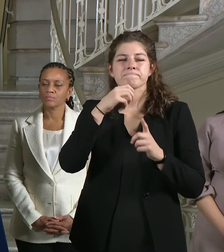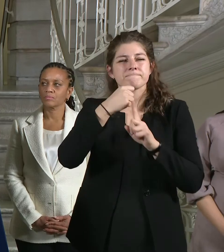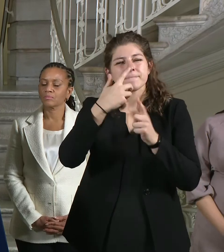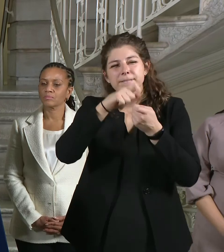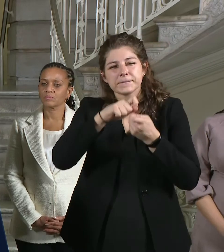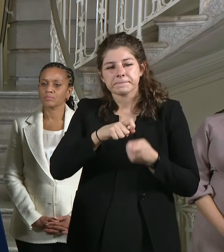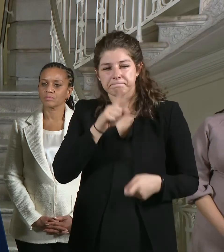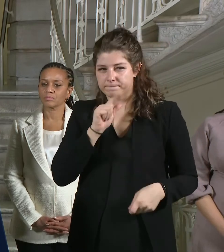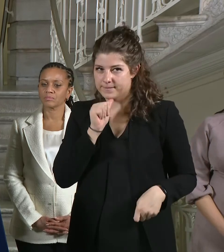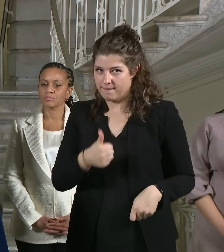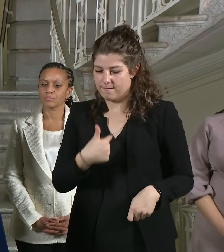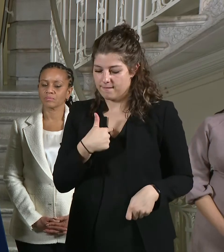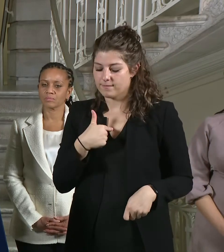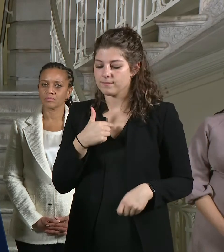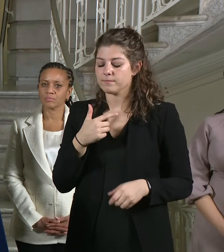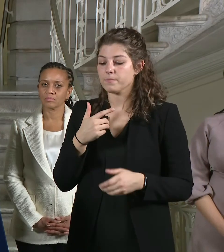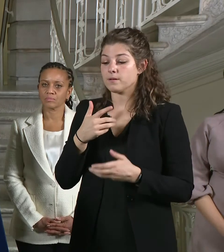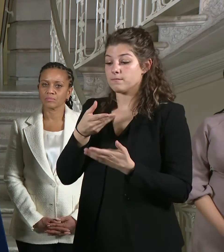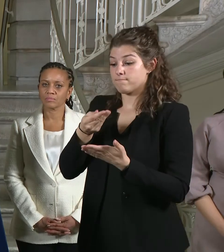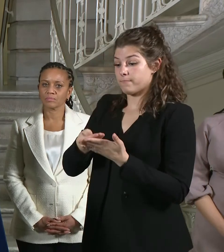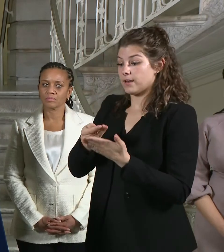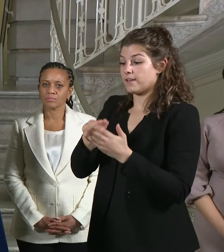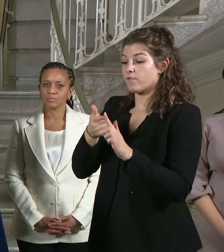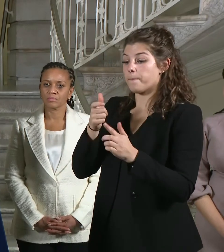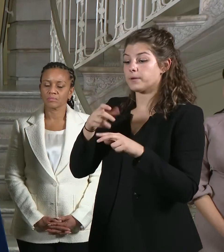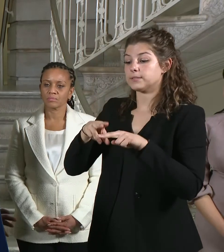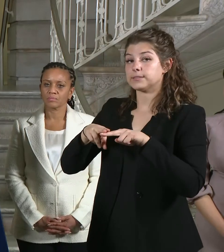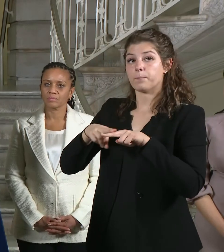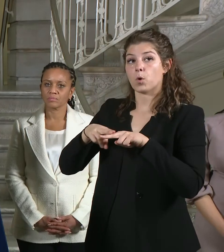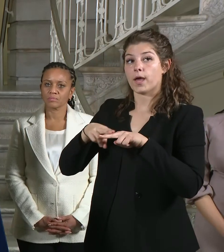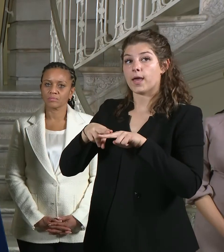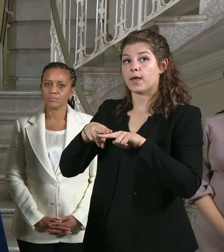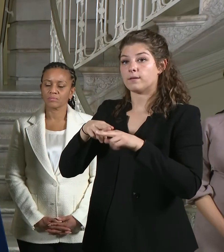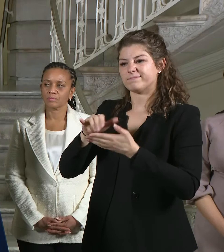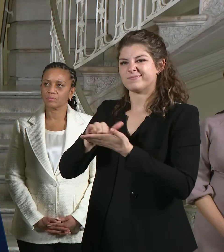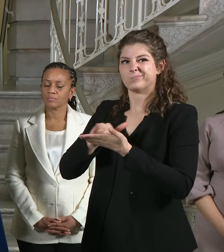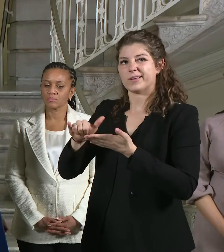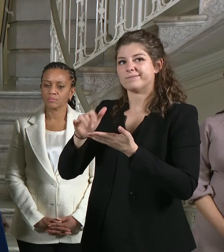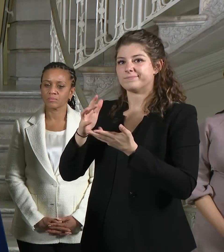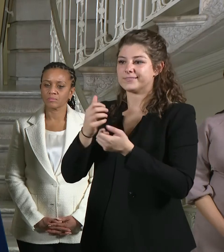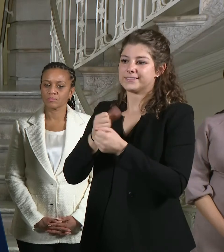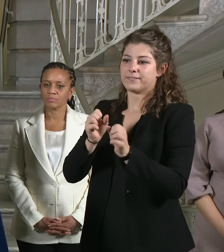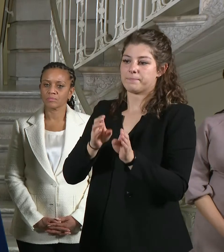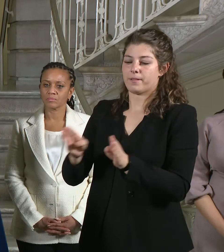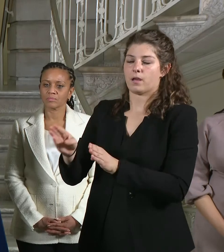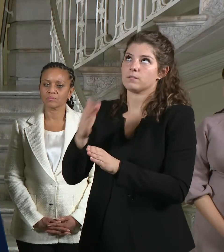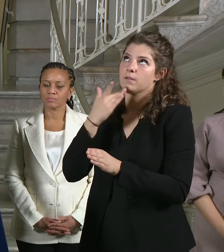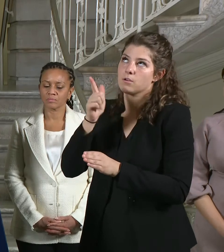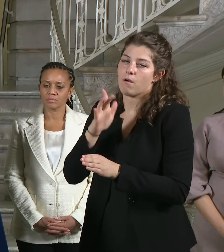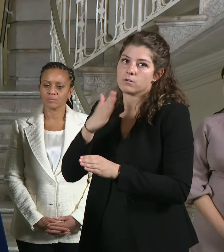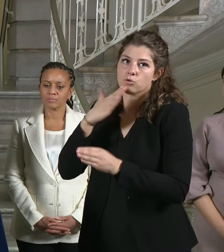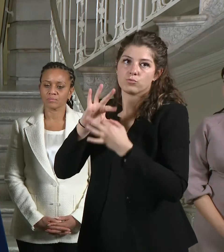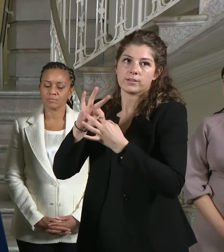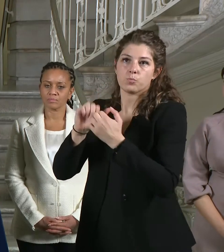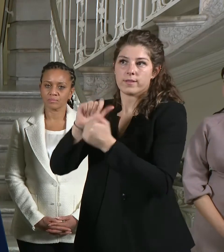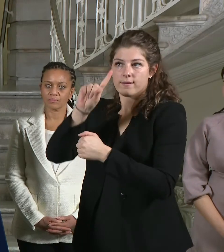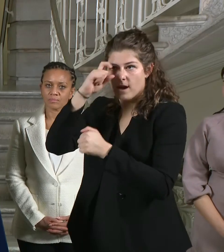TION AND OVER TIME -- GOING INTO THE PARTICULARS SOME OF THE MONEY WE